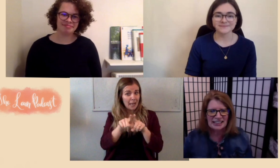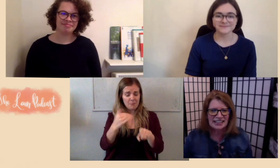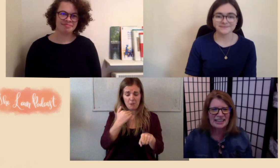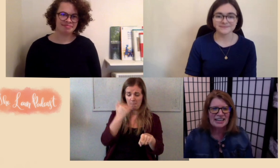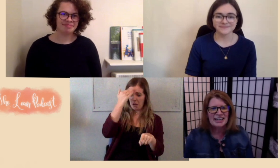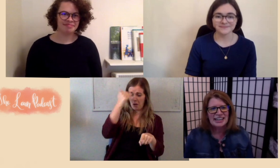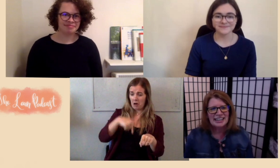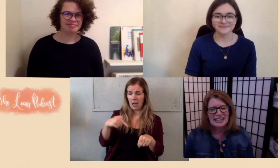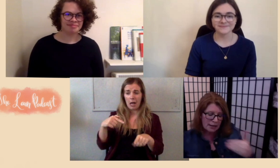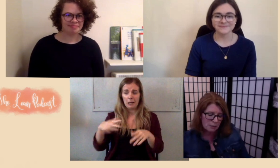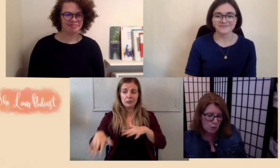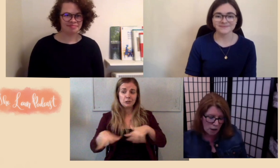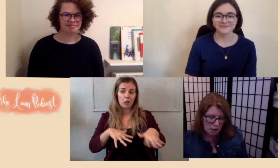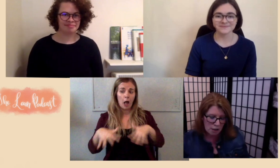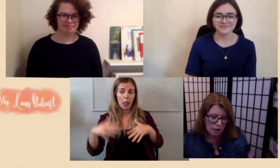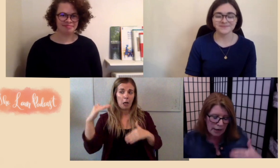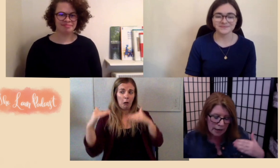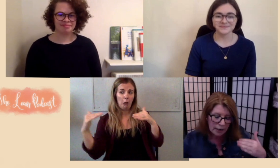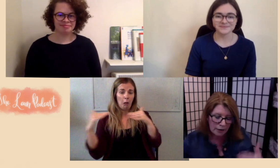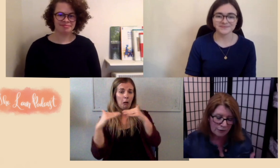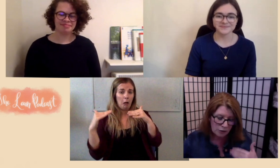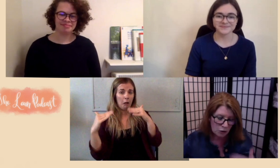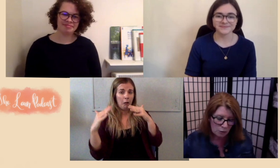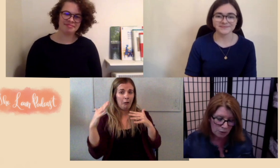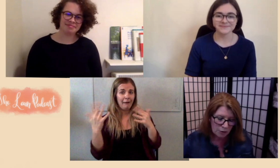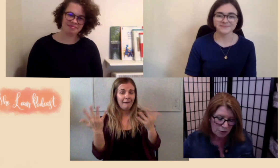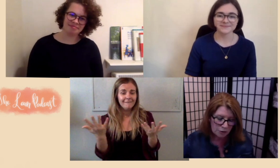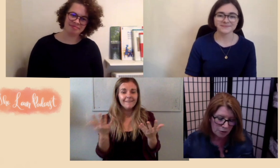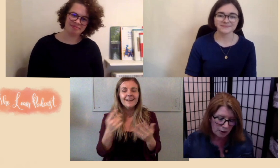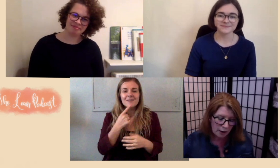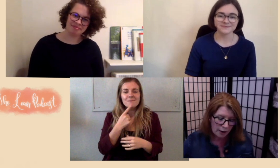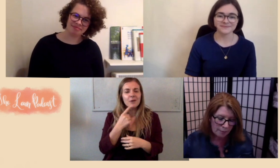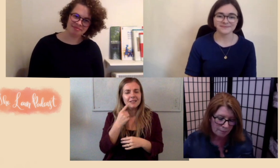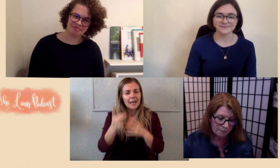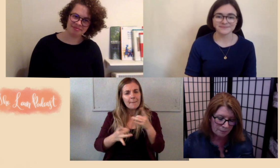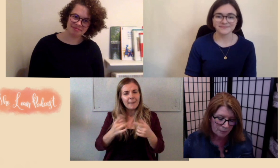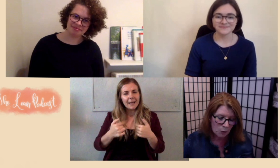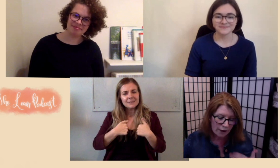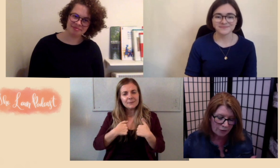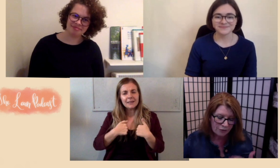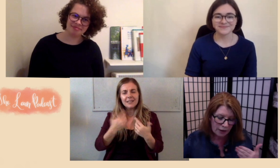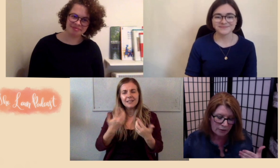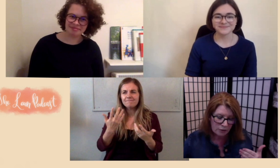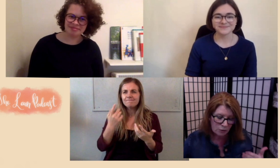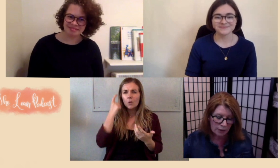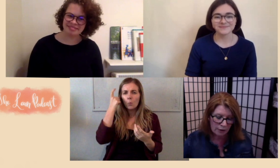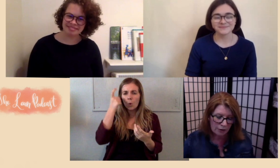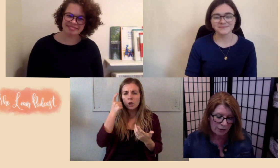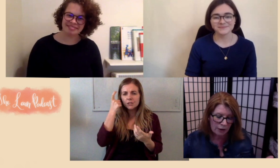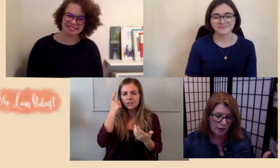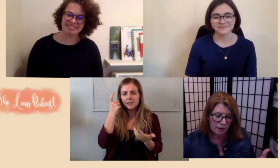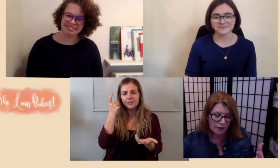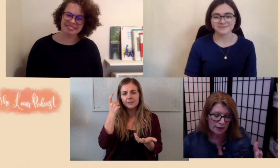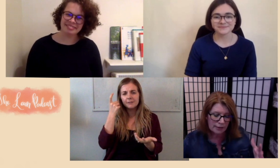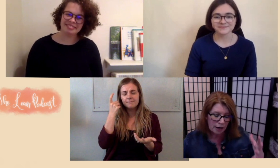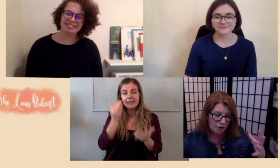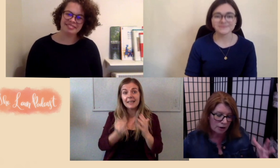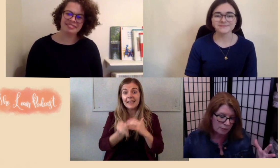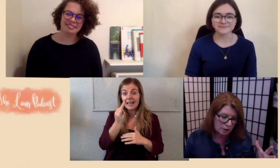So that makes me wonder if interpreters, when faced with this I thought it was going to be one way